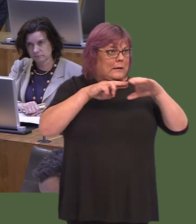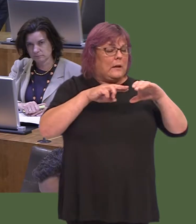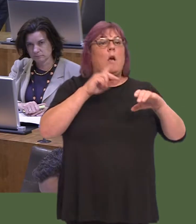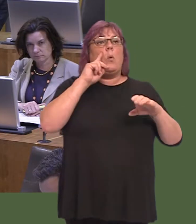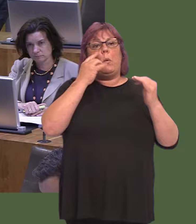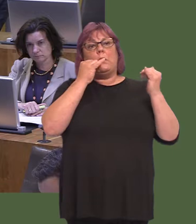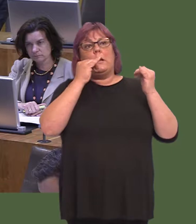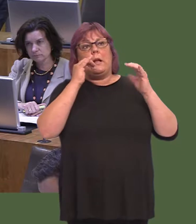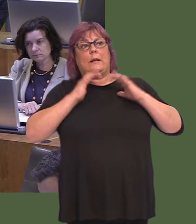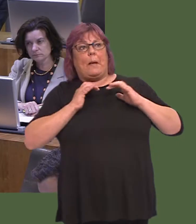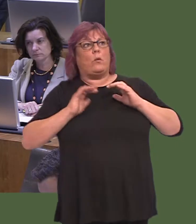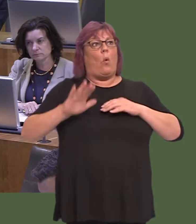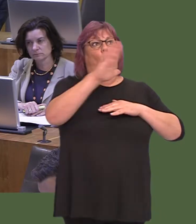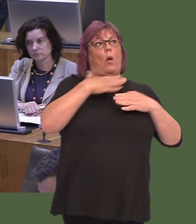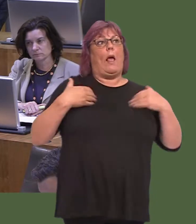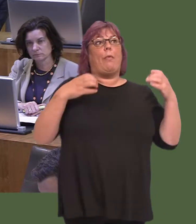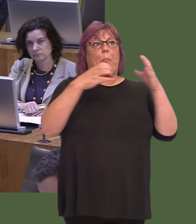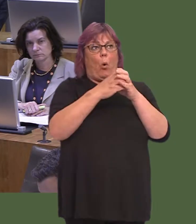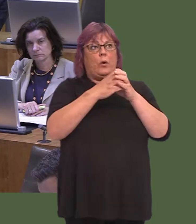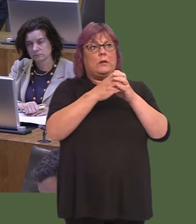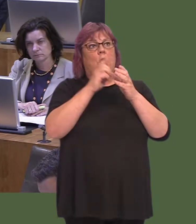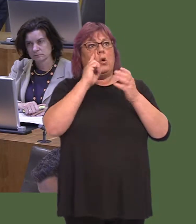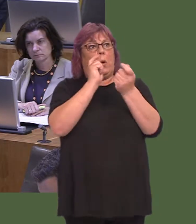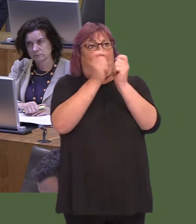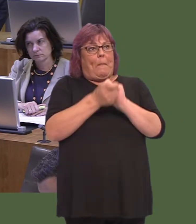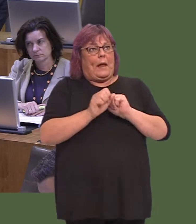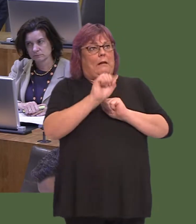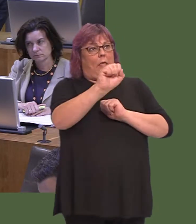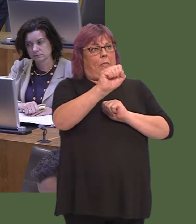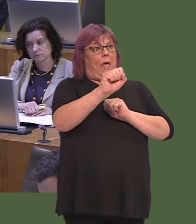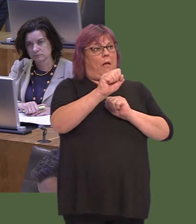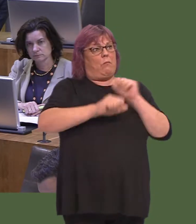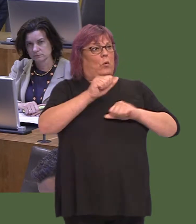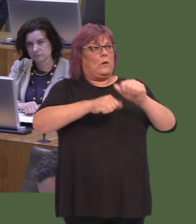then we would expect all health boards to amend their care pathways accordingly.